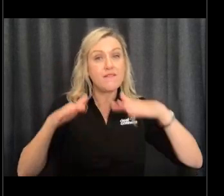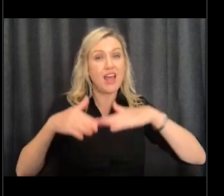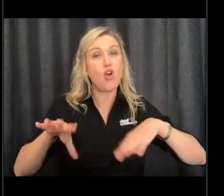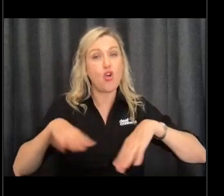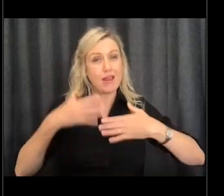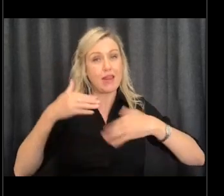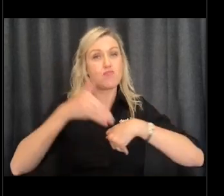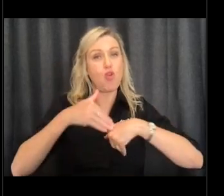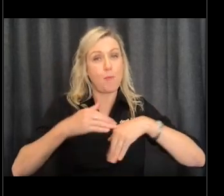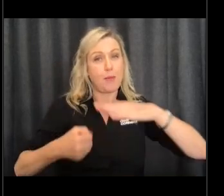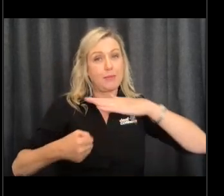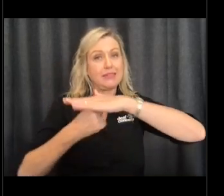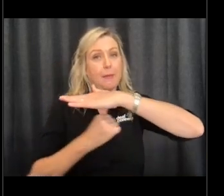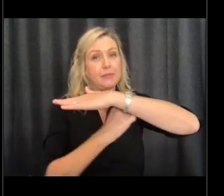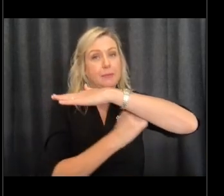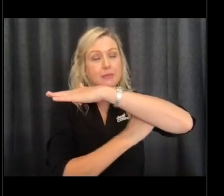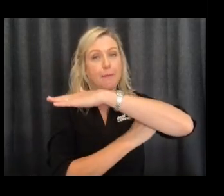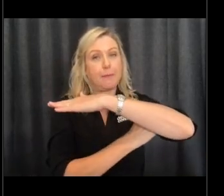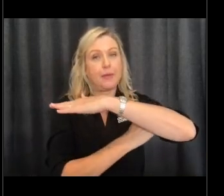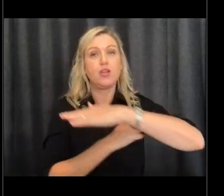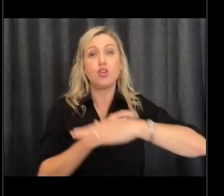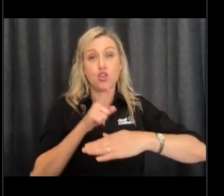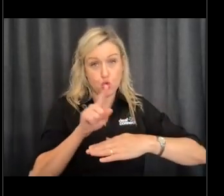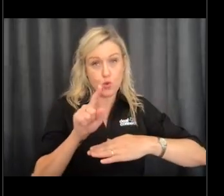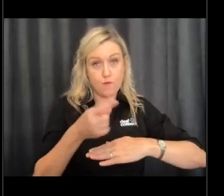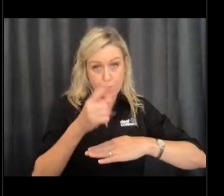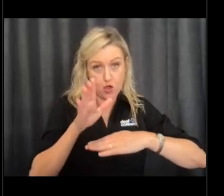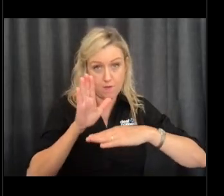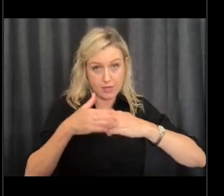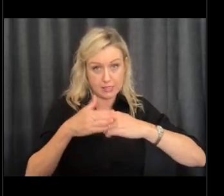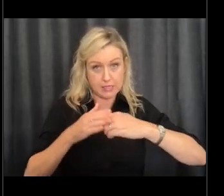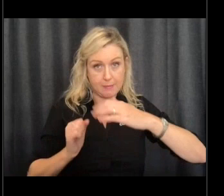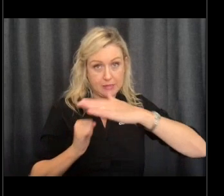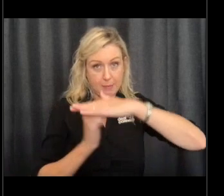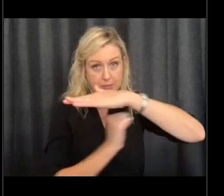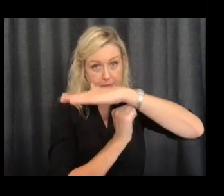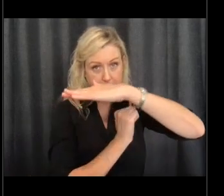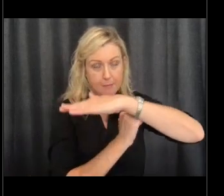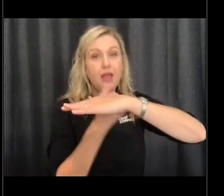Really important they get legal advice so that we can go through those reports around